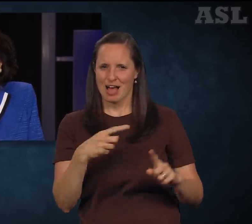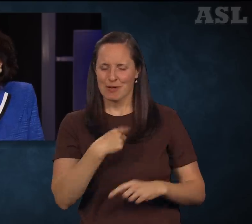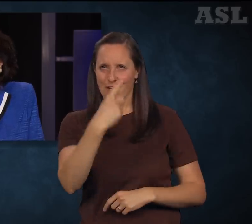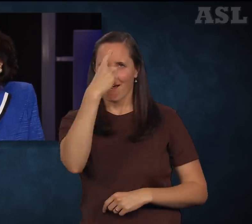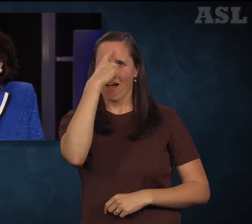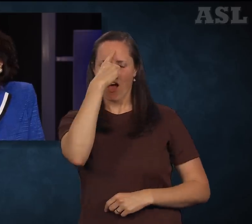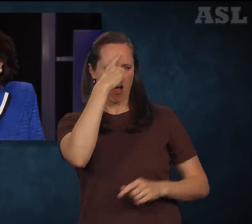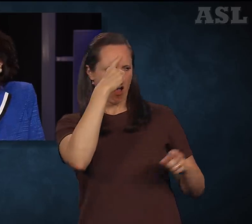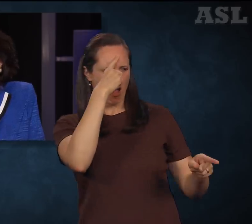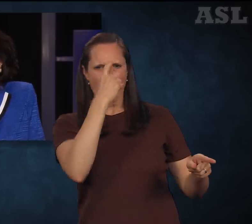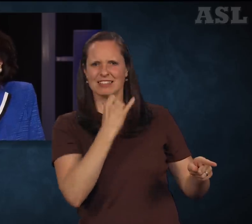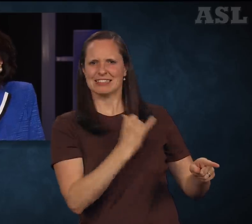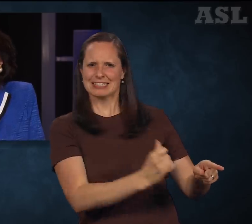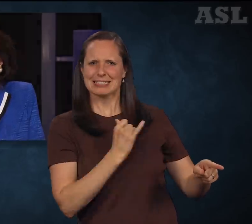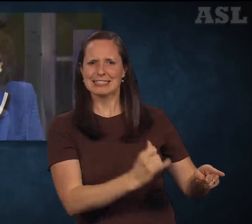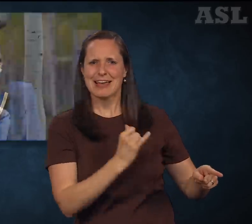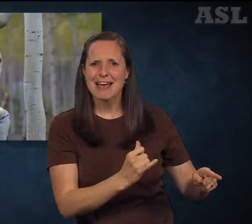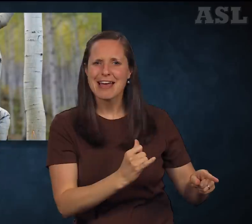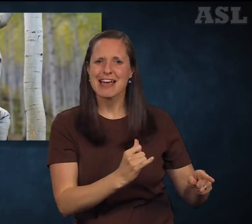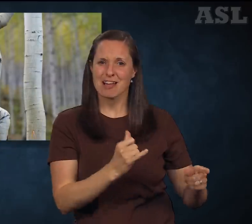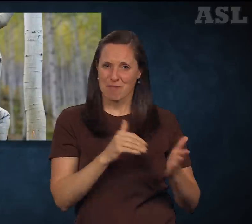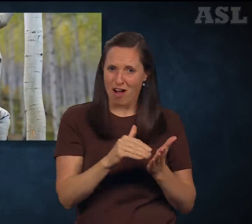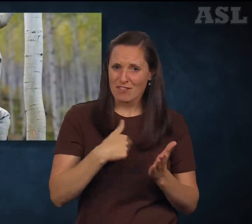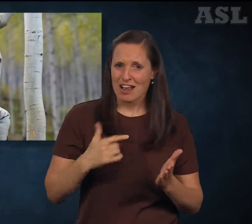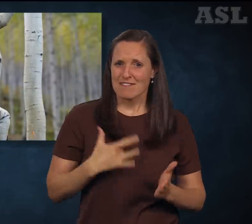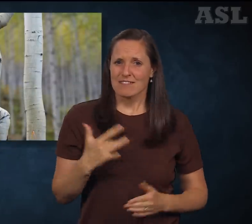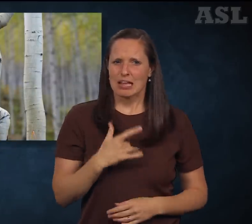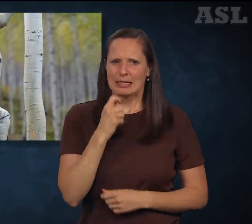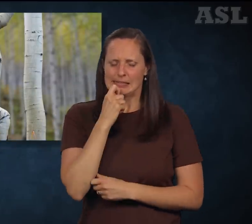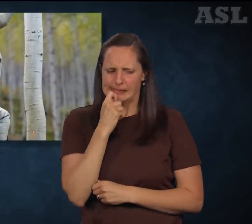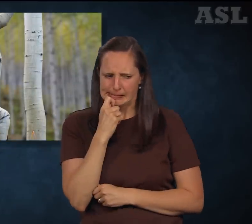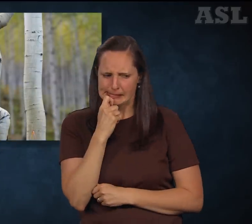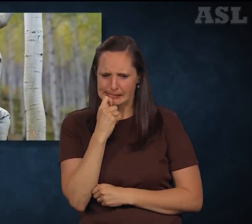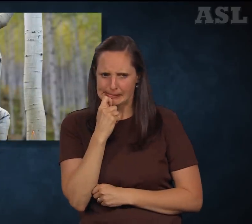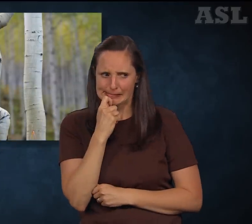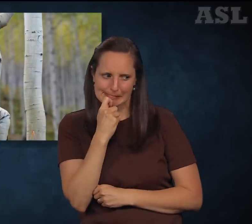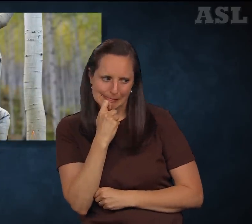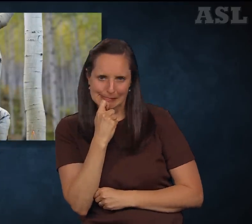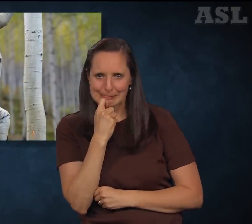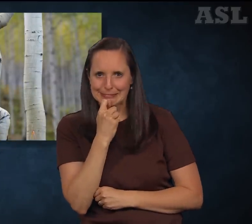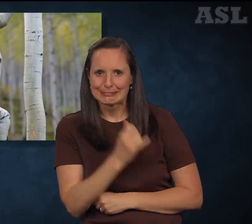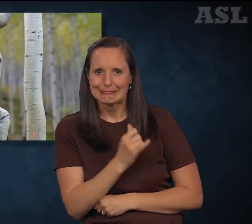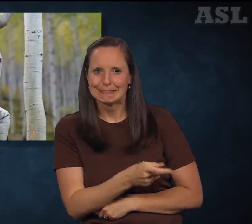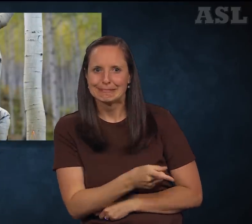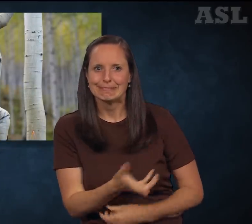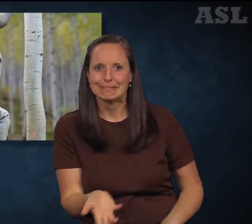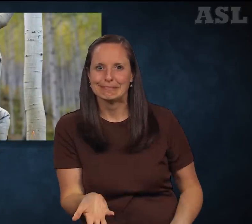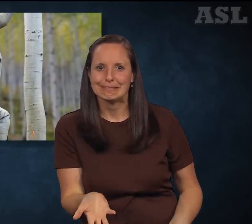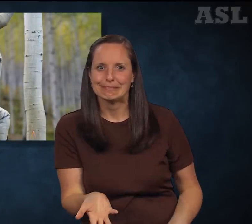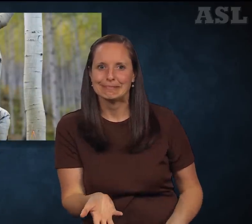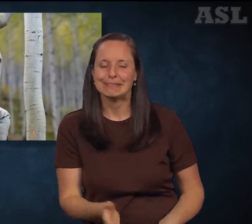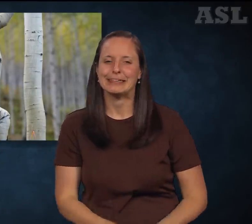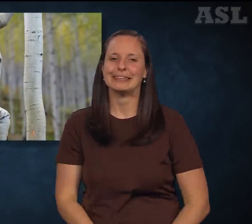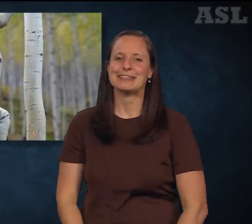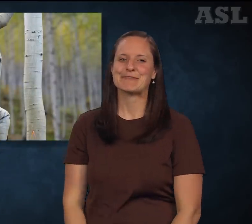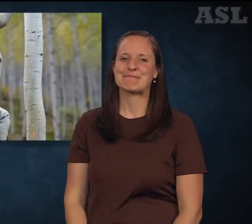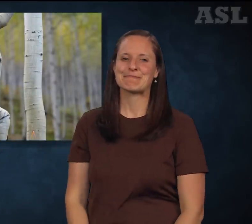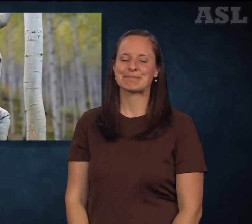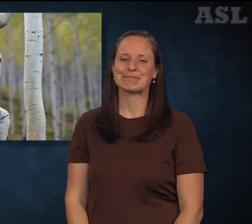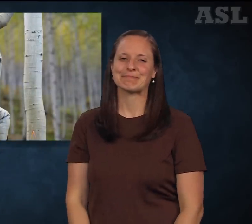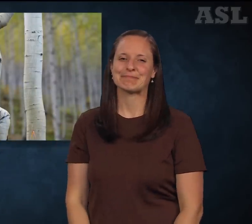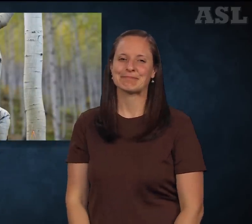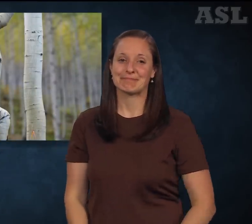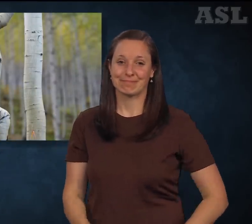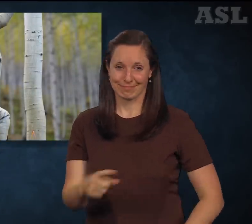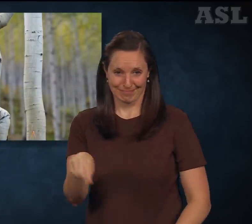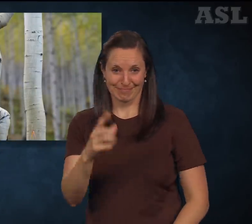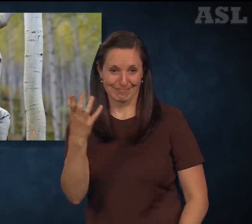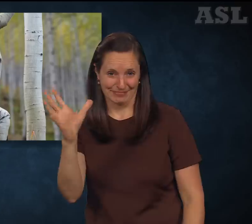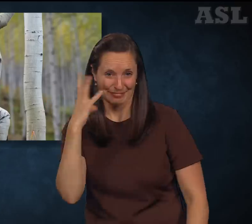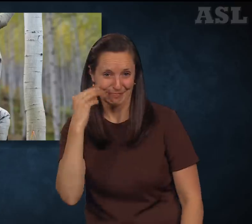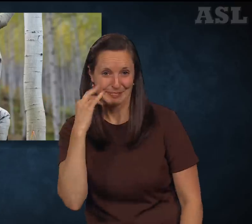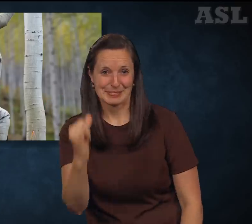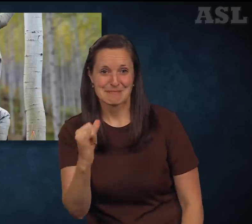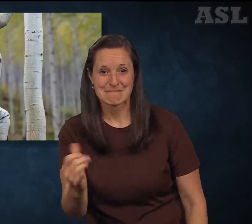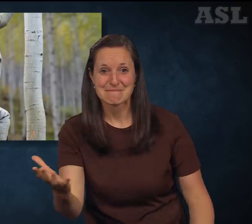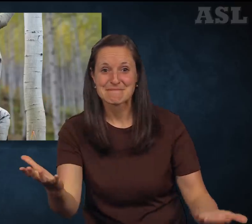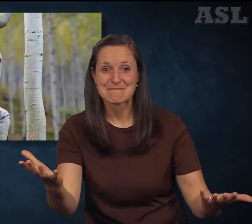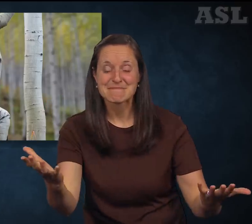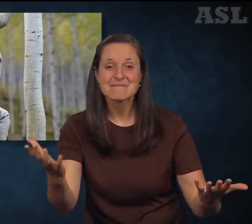OF...ME, AND HOW I OFTEN FEEL